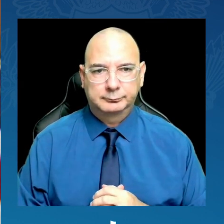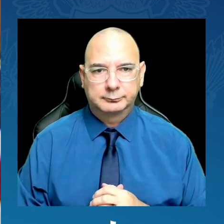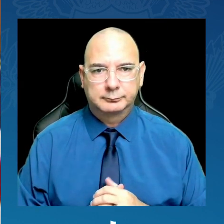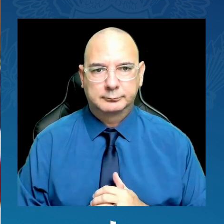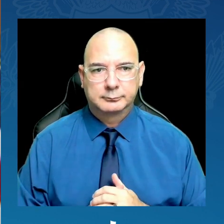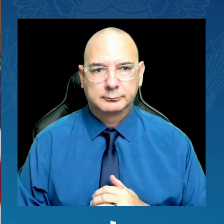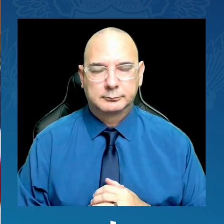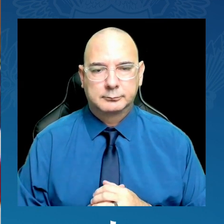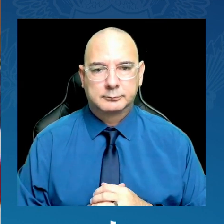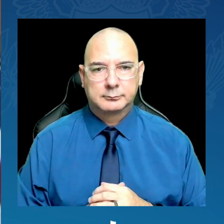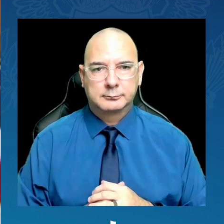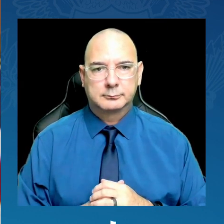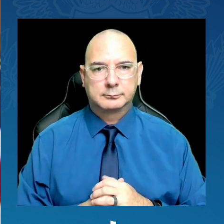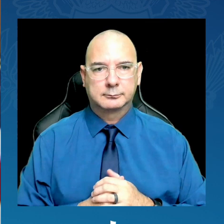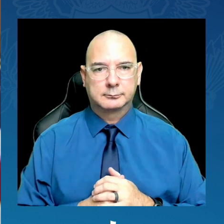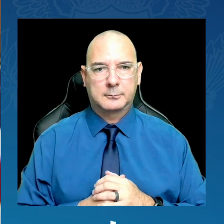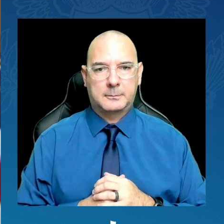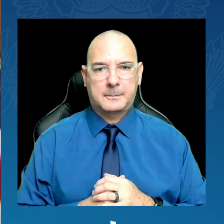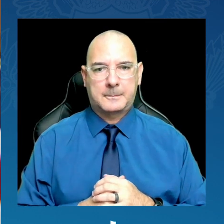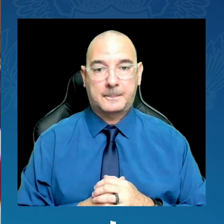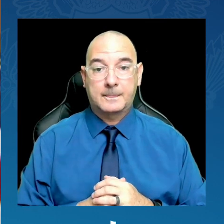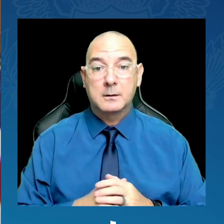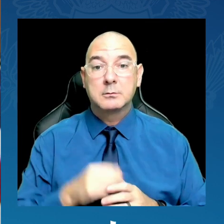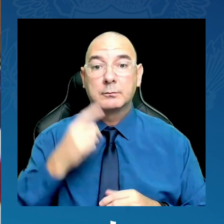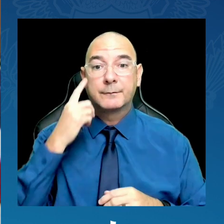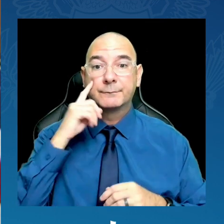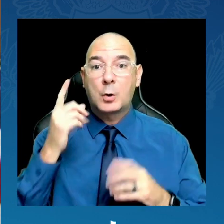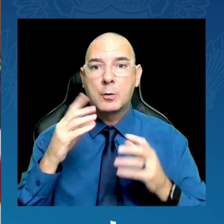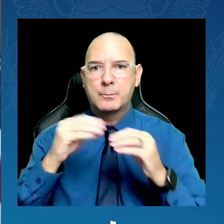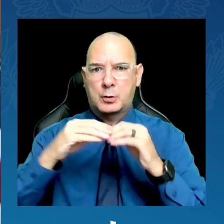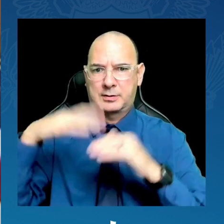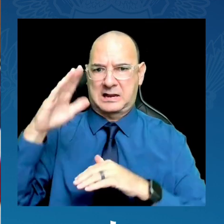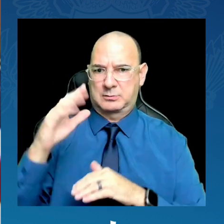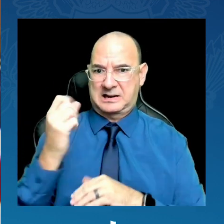On behalf of our more than 11,000 employees in Houston